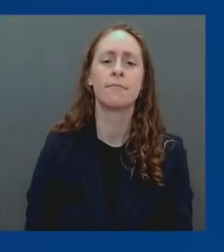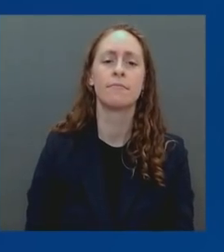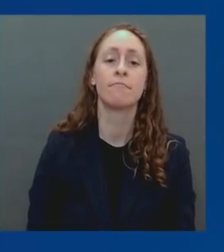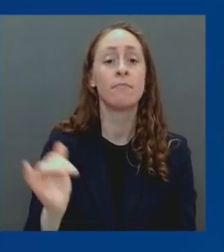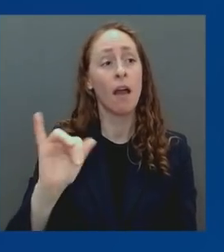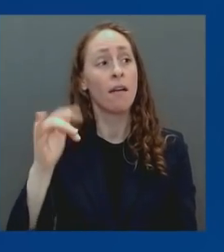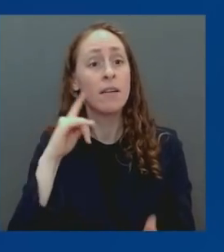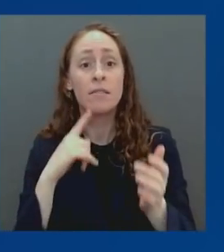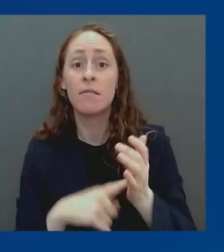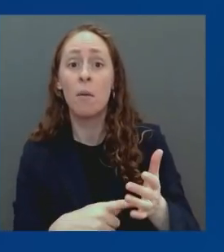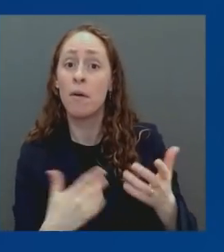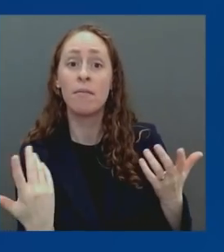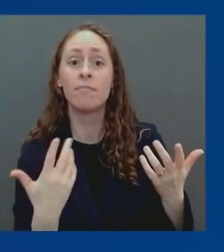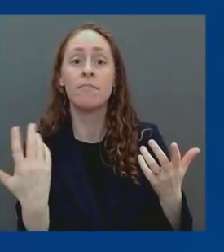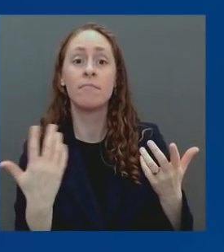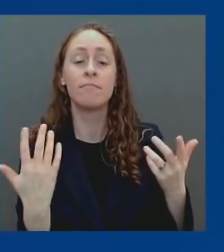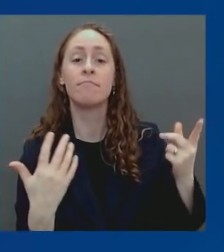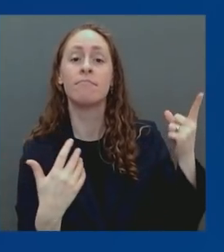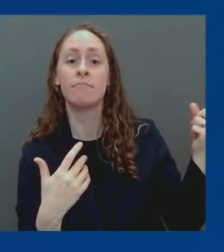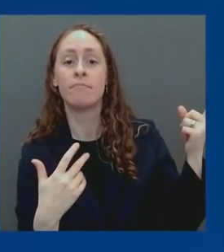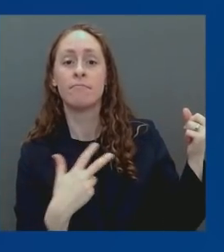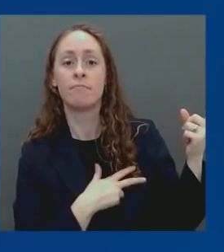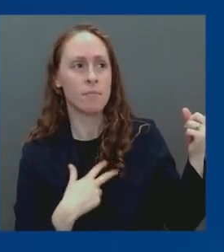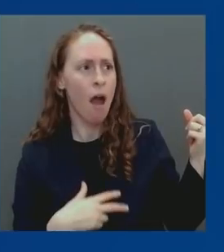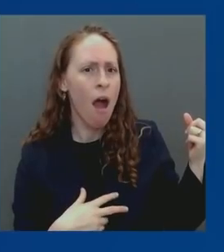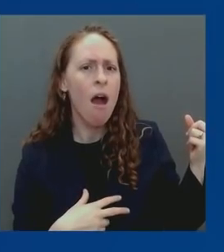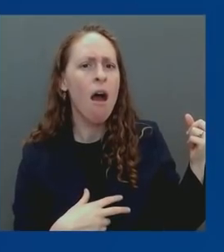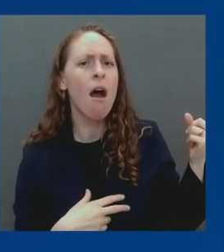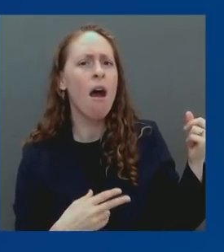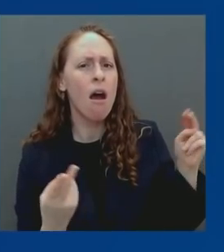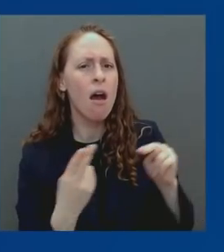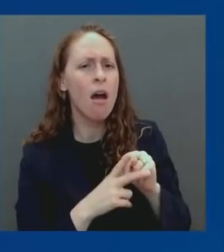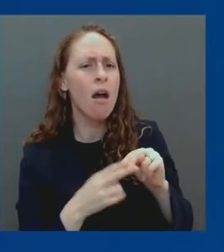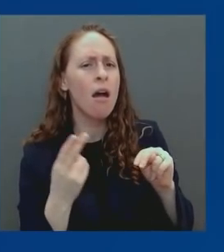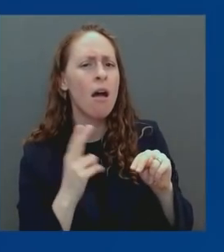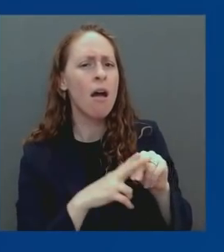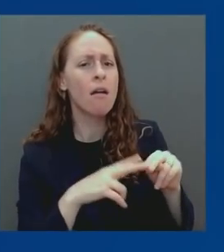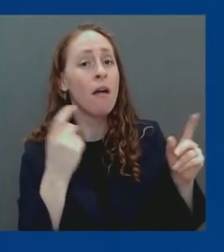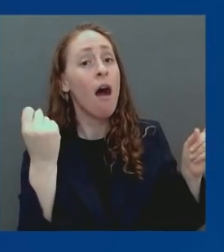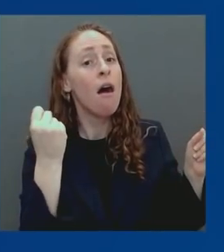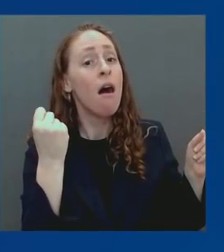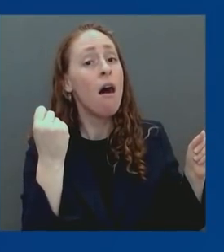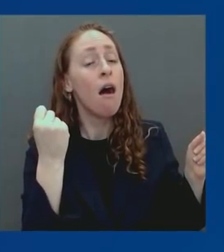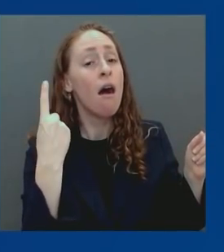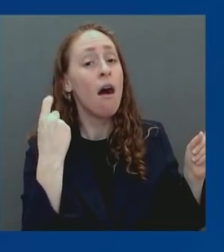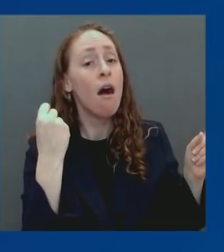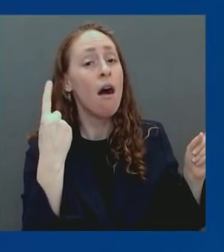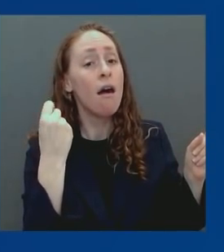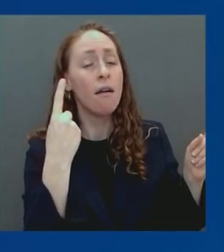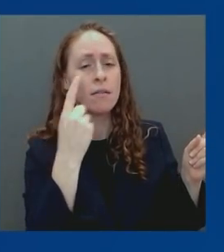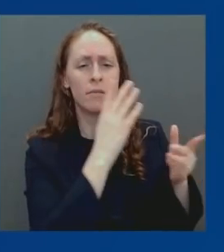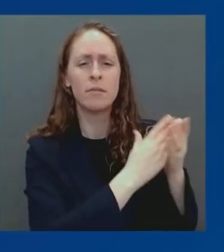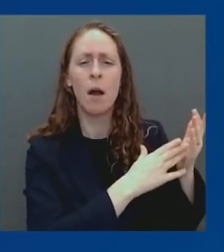which is why we're currently keeping those in place, among the reasons. >> Mr. Zients: Thanks. Dr. Murthy: Jeff, can I add though -- Mr. Zients: Please, Dr. Murthy. Dr. Murthy: -- one point to Meg's question?